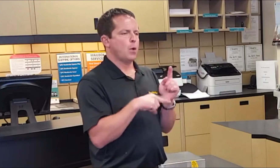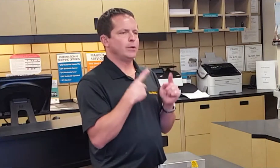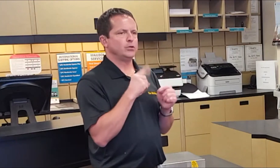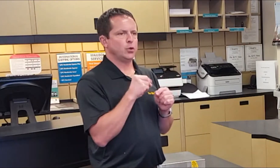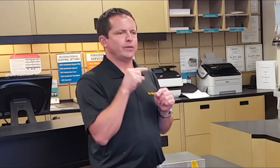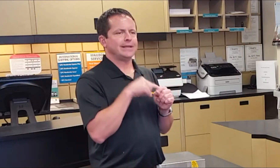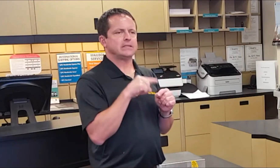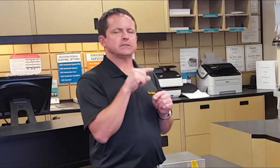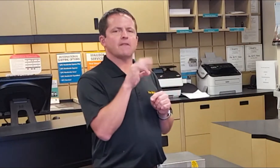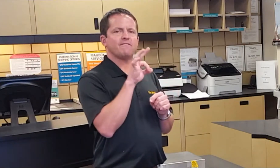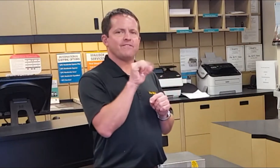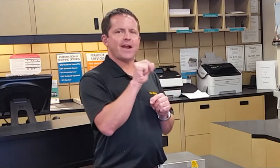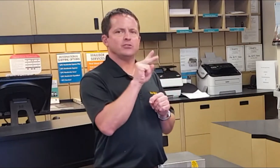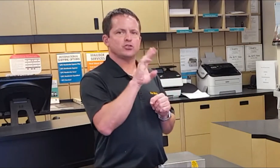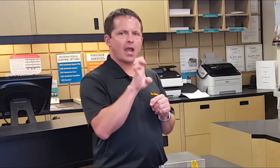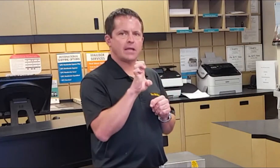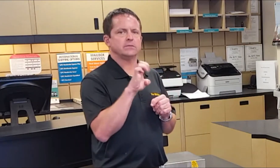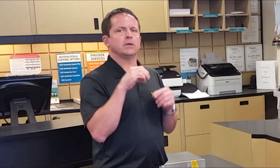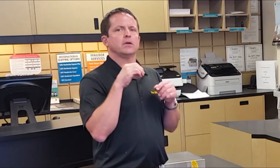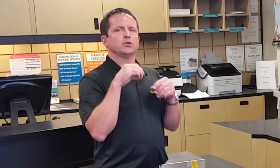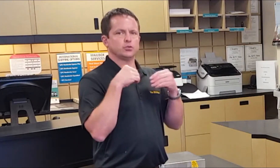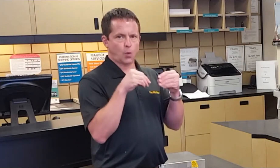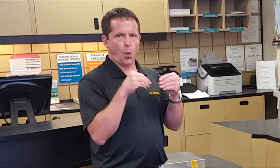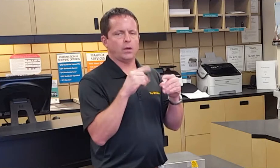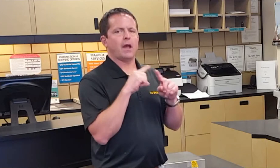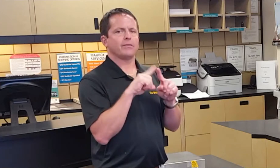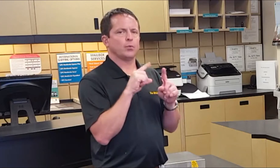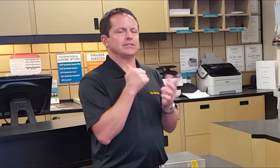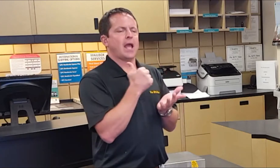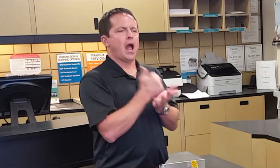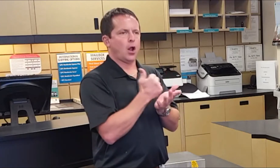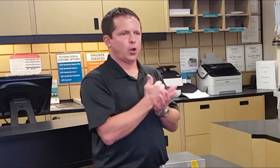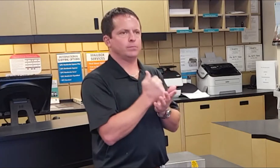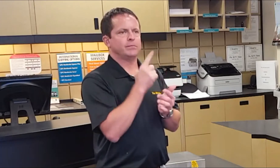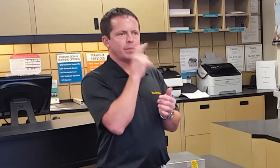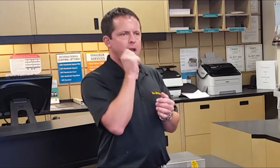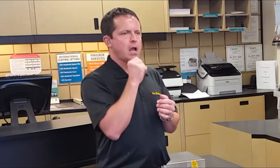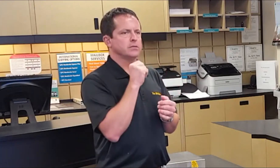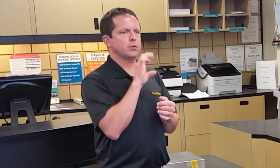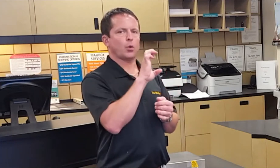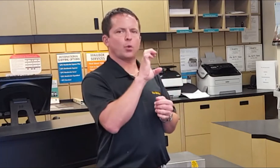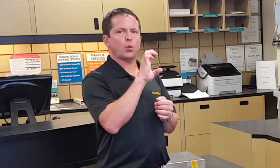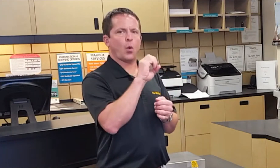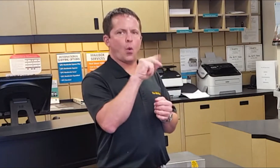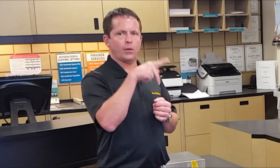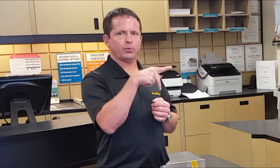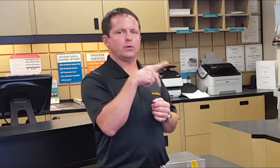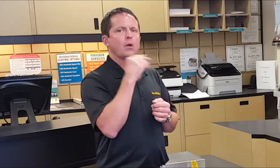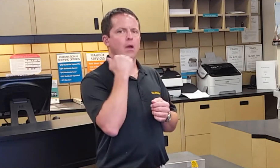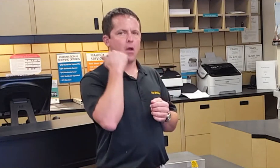We really rely on the UPS franchise, whose corporate headquarters is out in California,